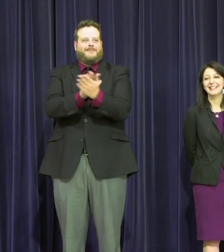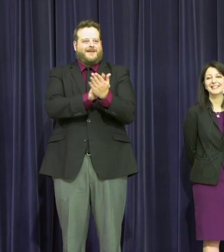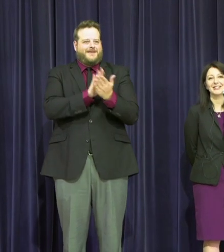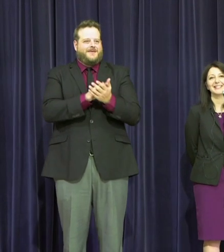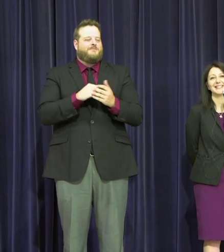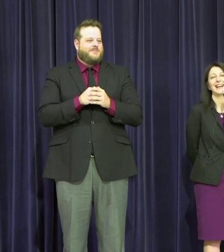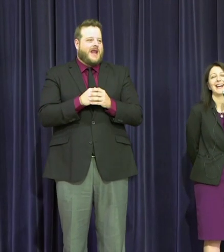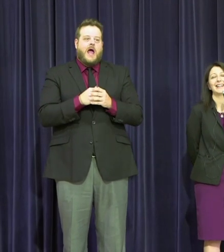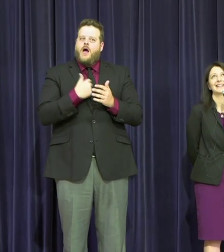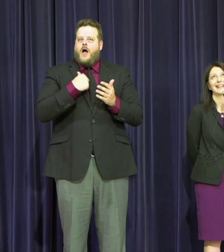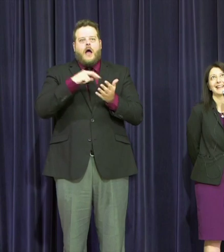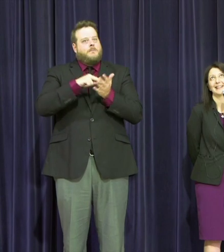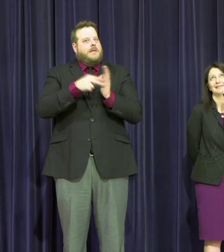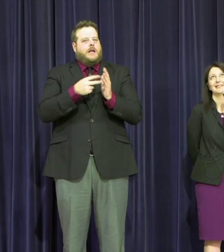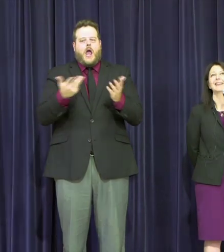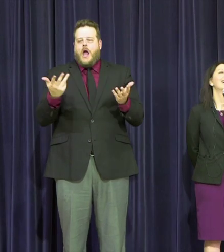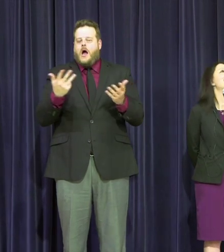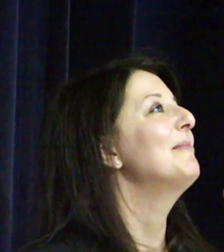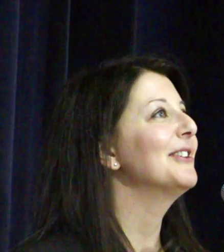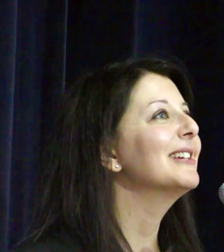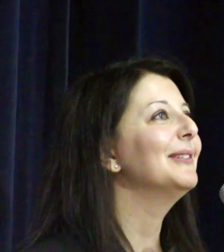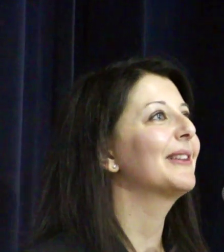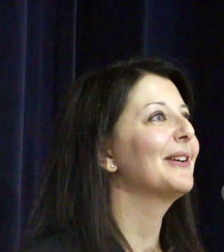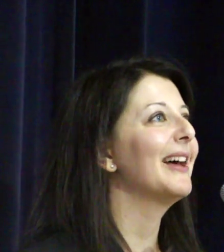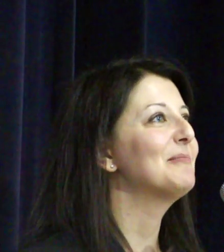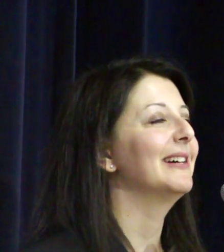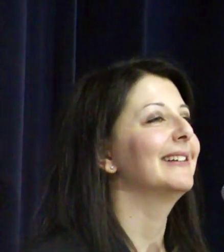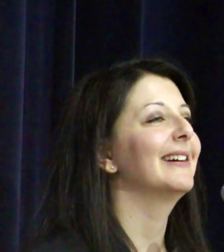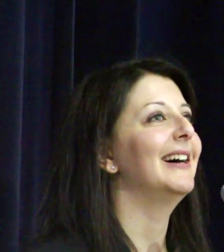I can't imagine life without it.